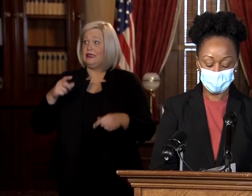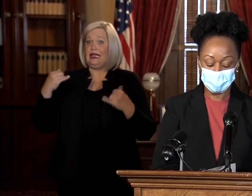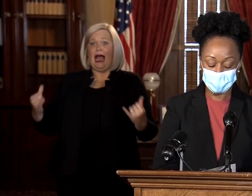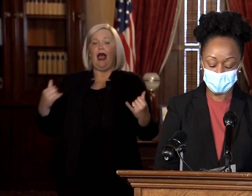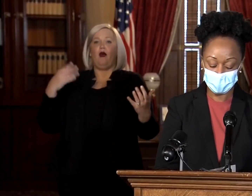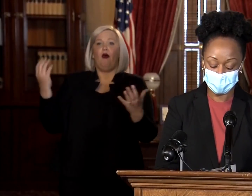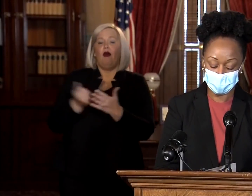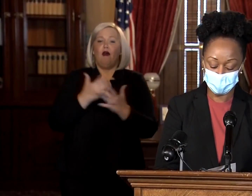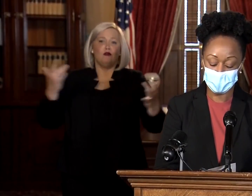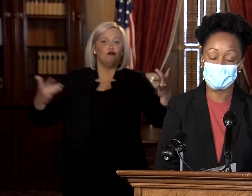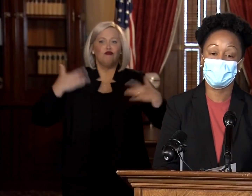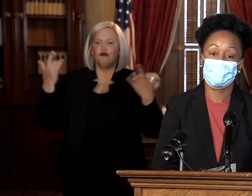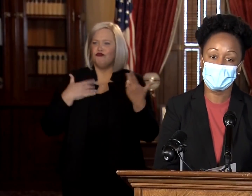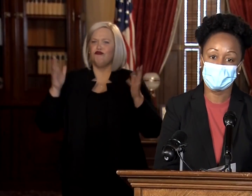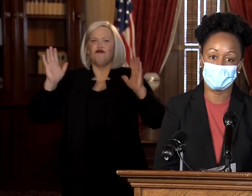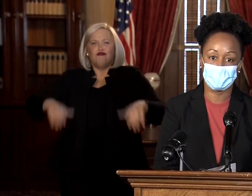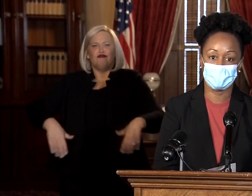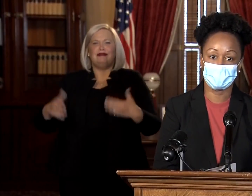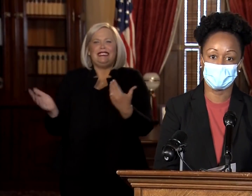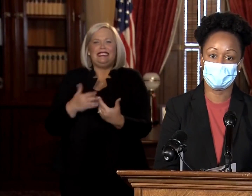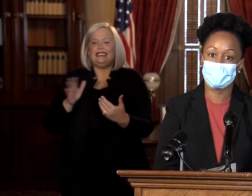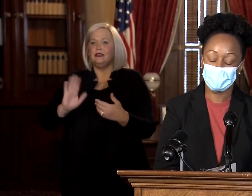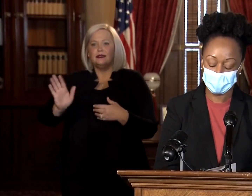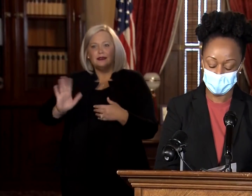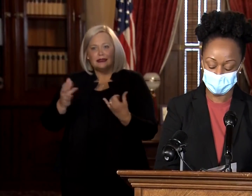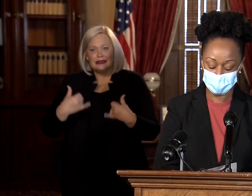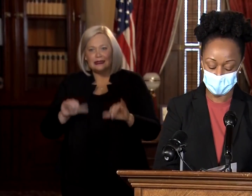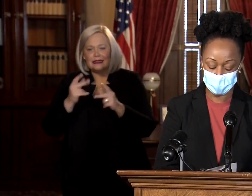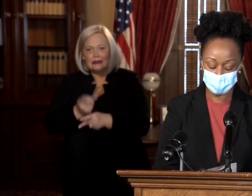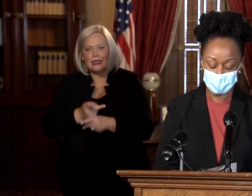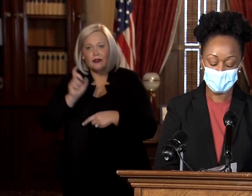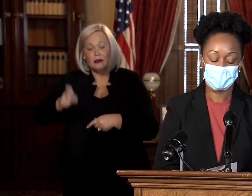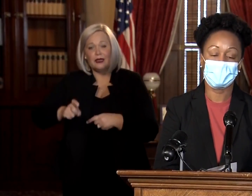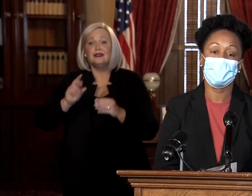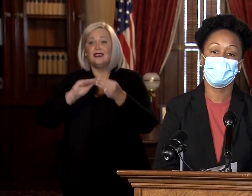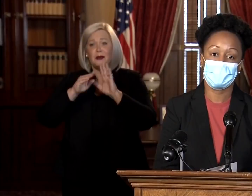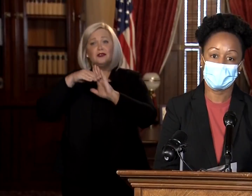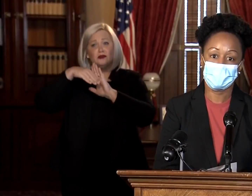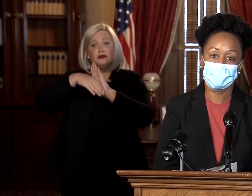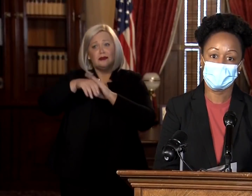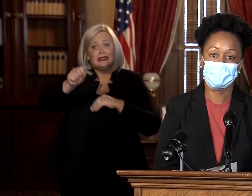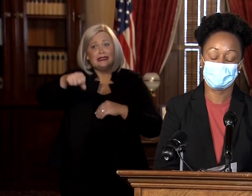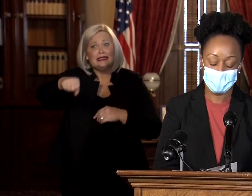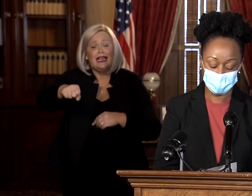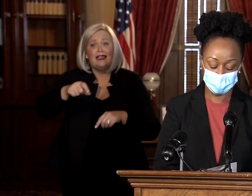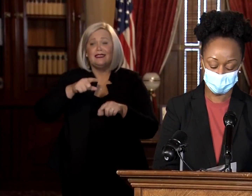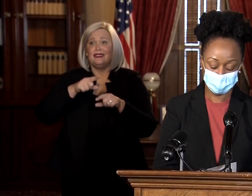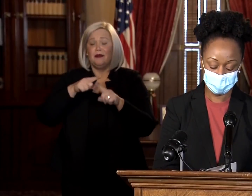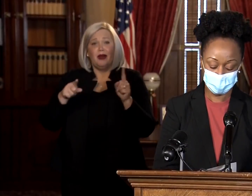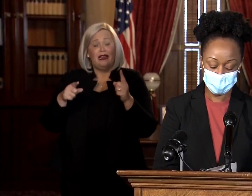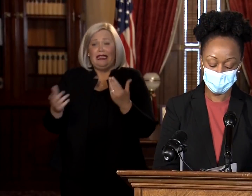What we are seeing in the data is not a cause to celebrate. is not a cause to celebrate. While Michiganders are doing a While Michiganders are doing a great job bringing our cases